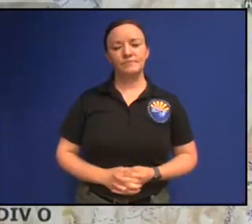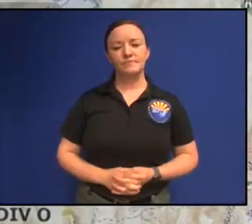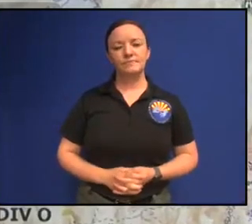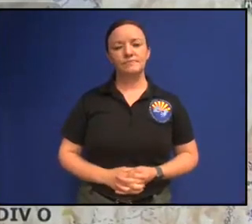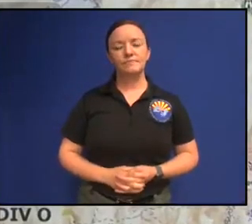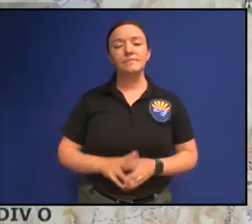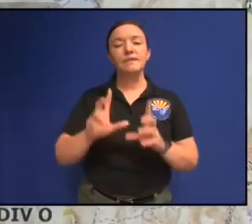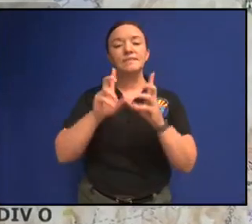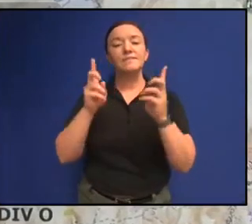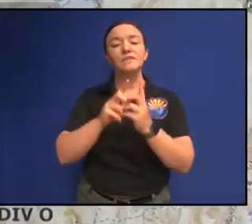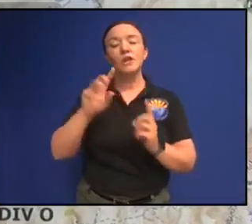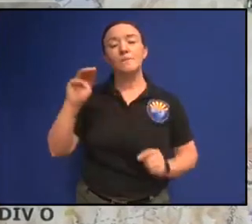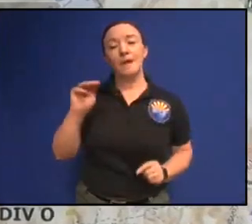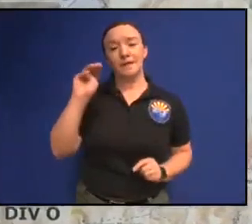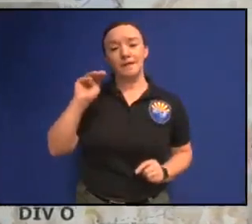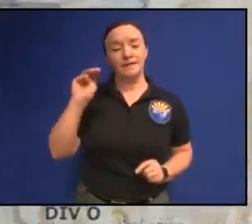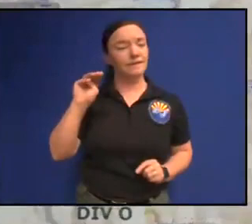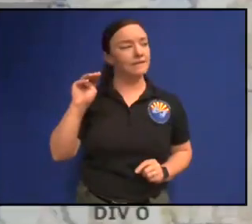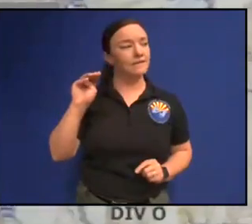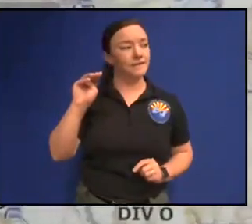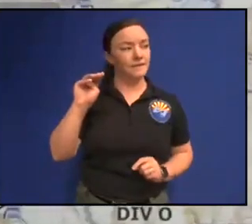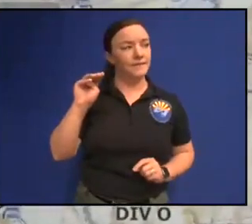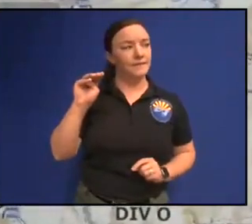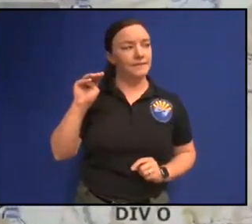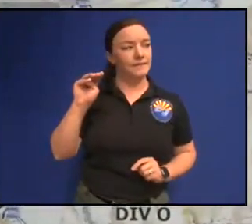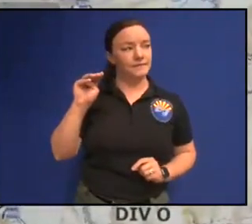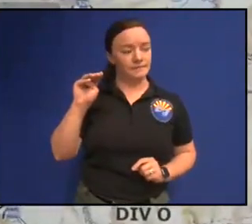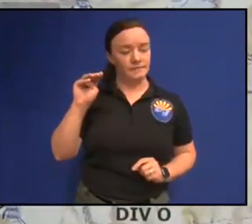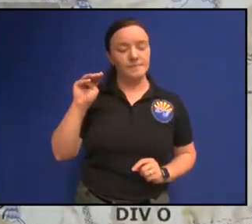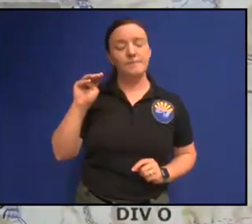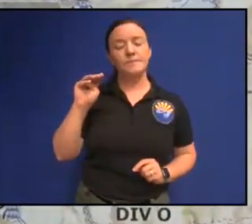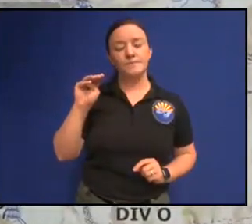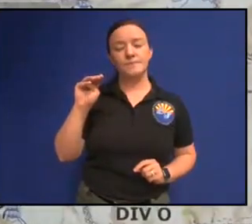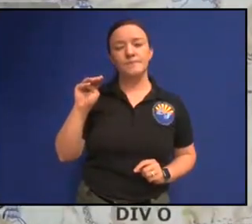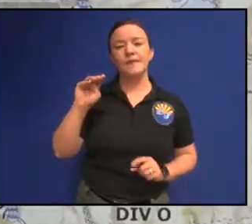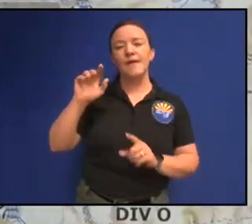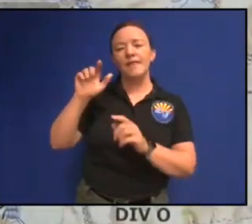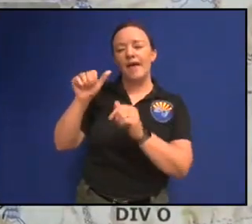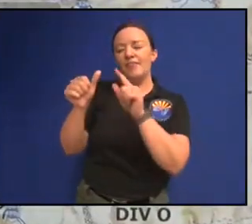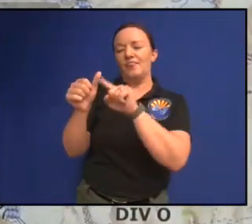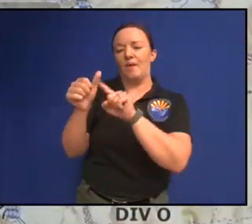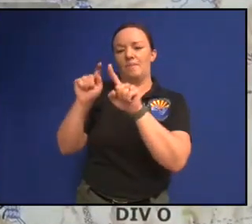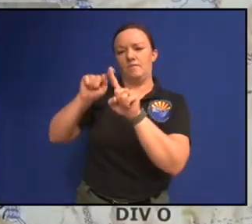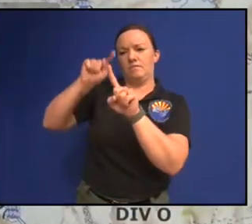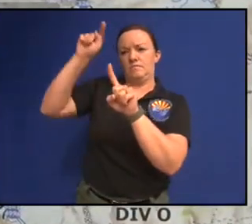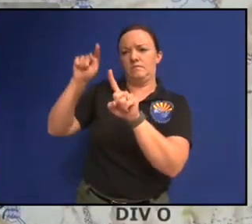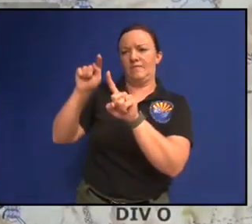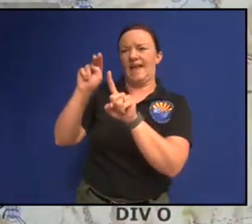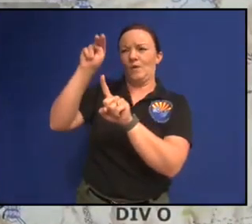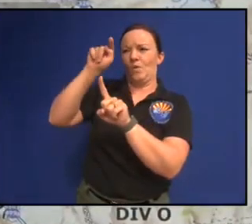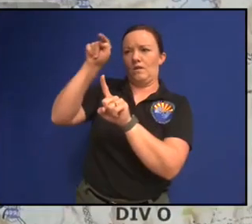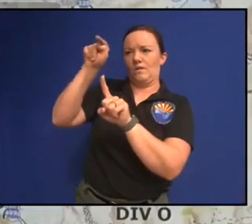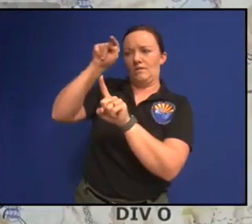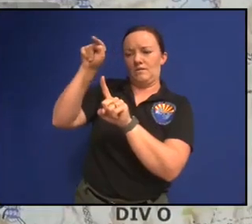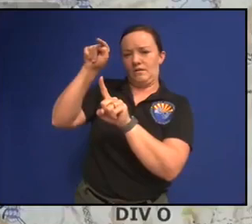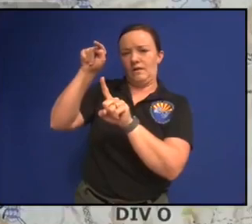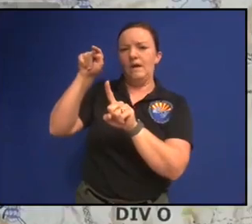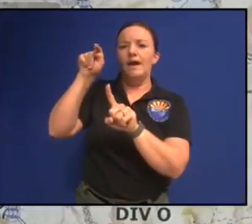LITTLE BIT. WE'LL LOOK AT DIVISION MIKE, THIS THUMB UP THERE. IT IS A VERY SPOTTY BURN.